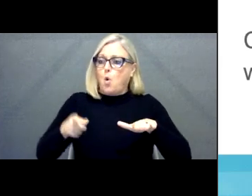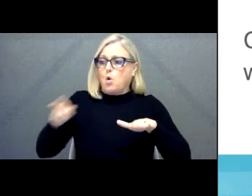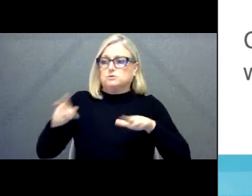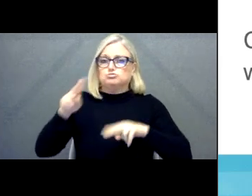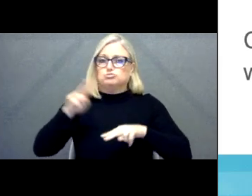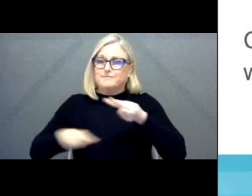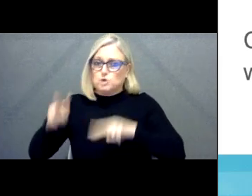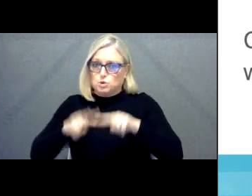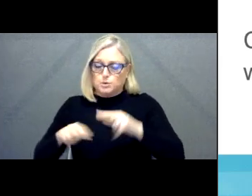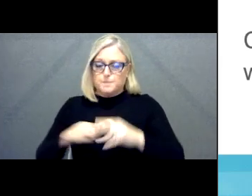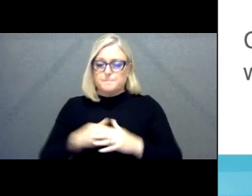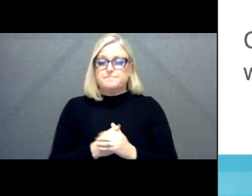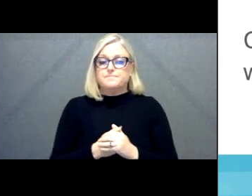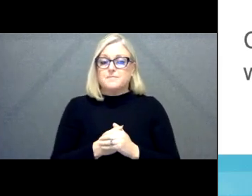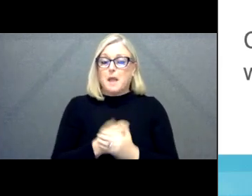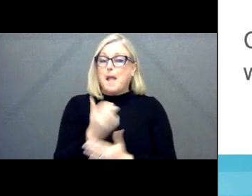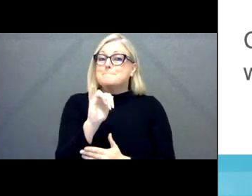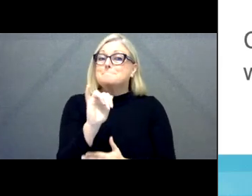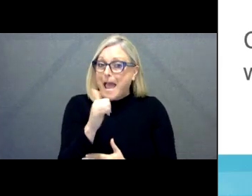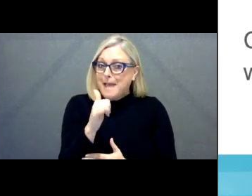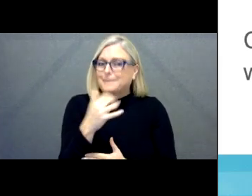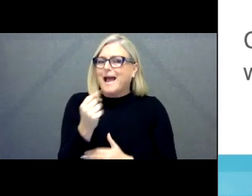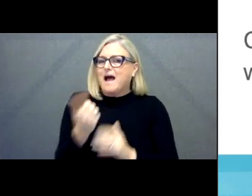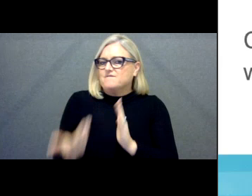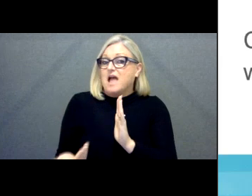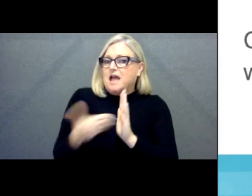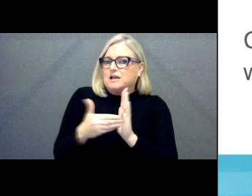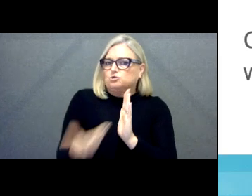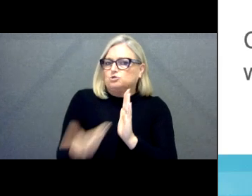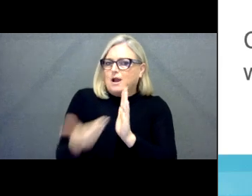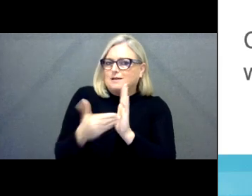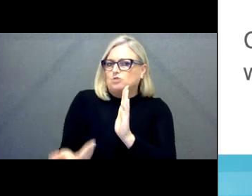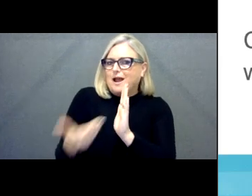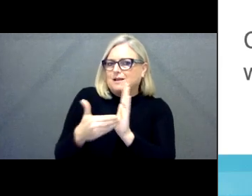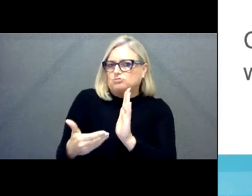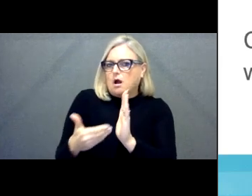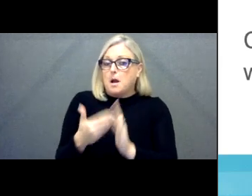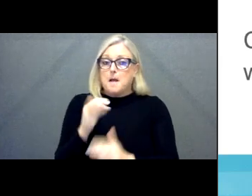you need some outside counseling to address some other issues it might be that you need to engage